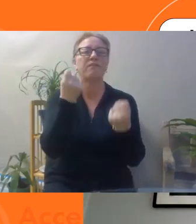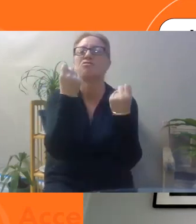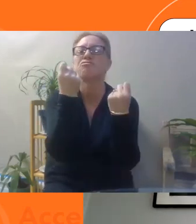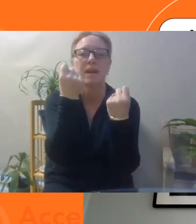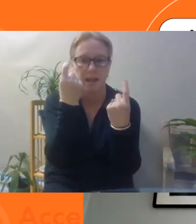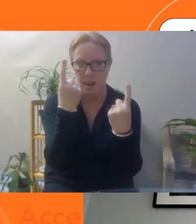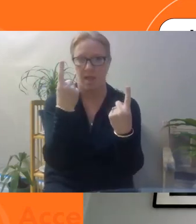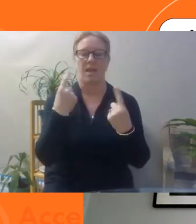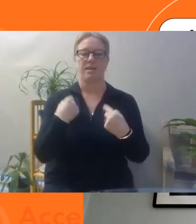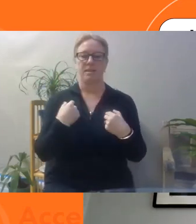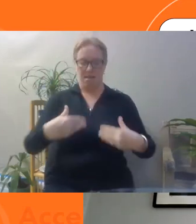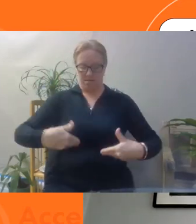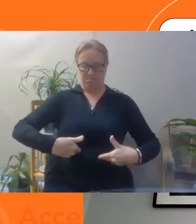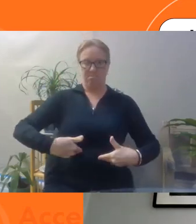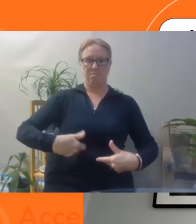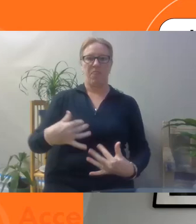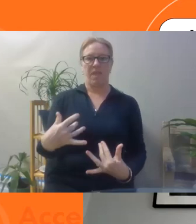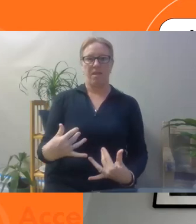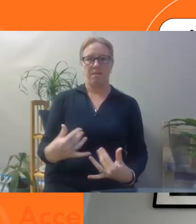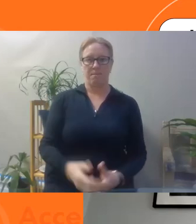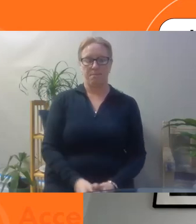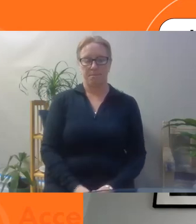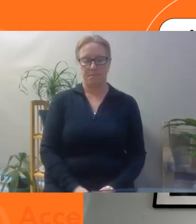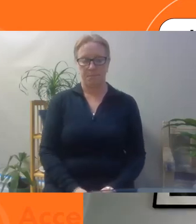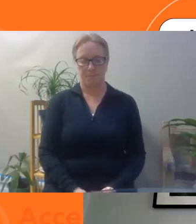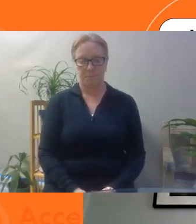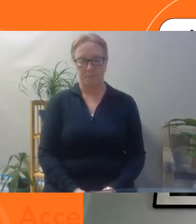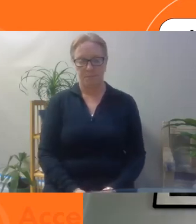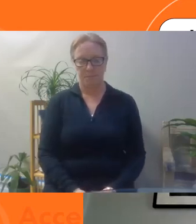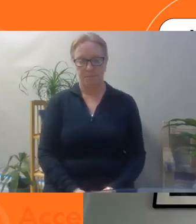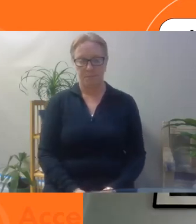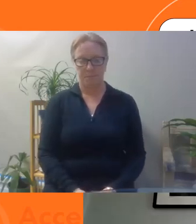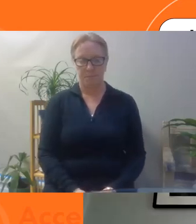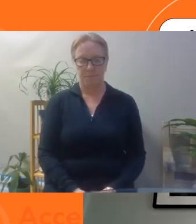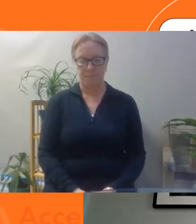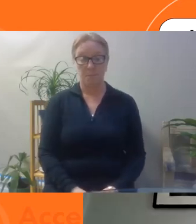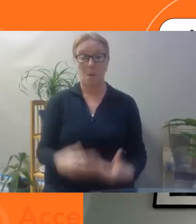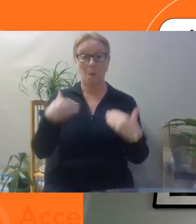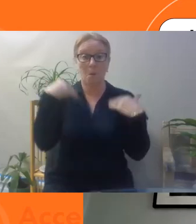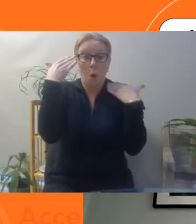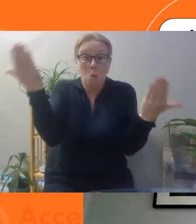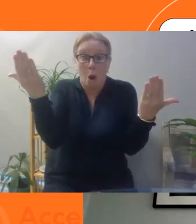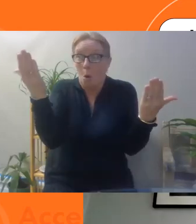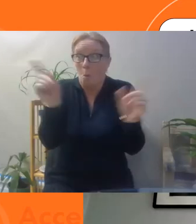it's there, yeah? We don't know what we don't know until someone